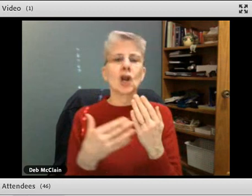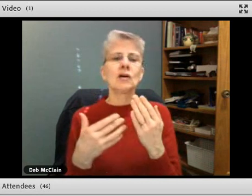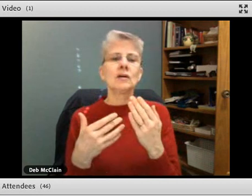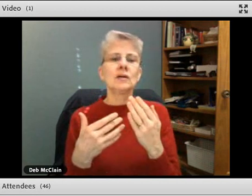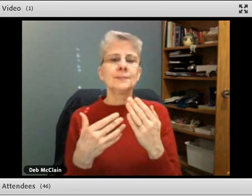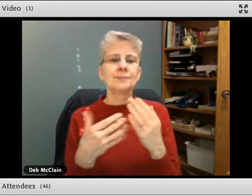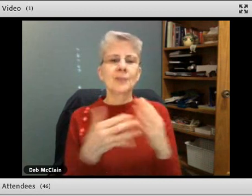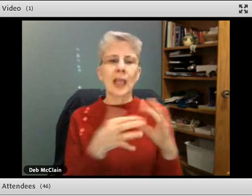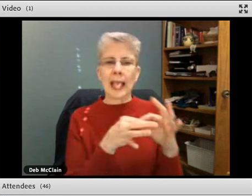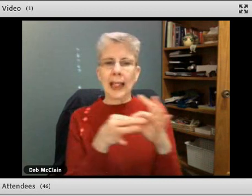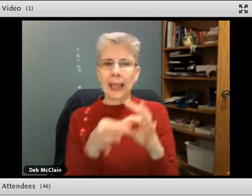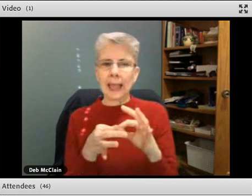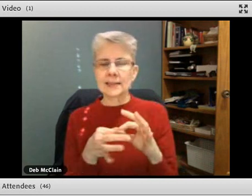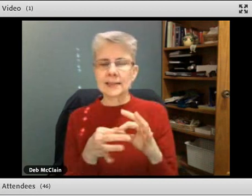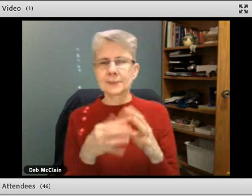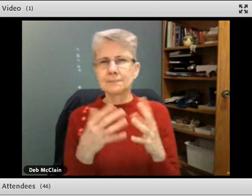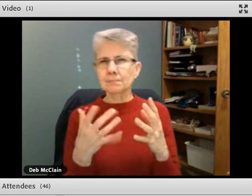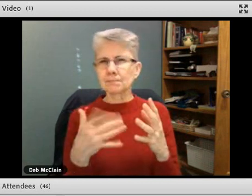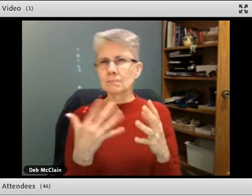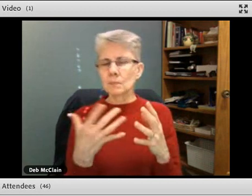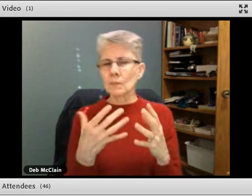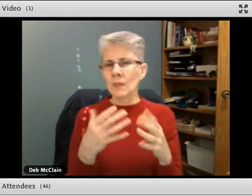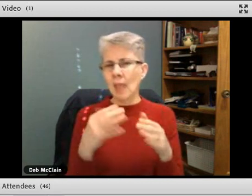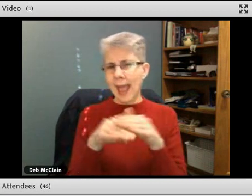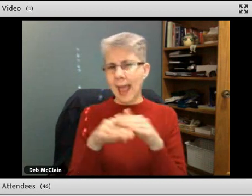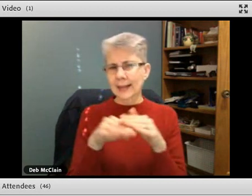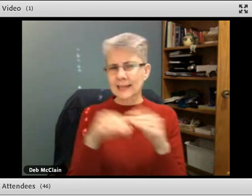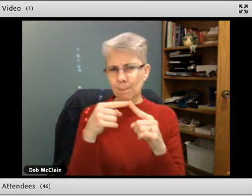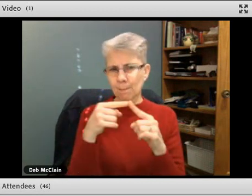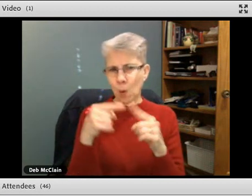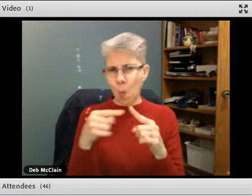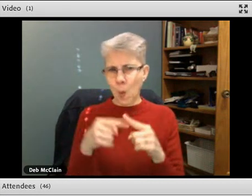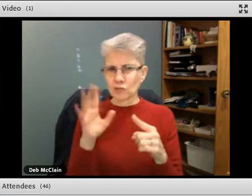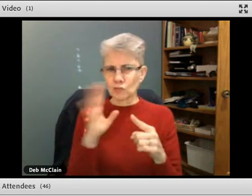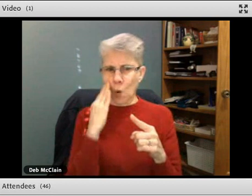so, the fields that are under authority control